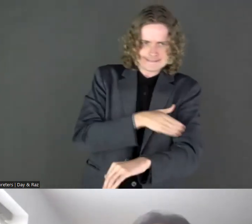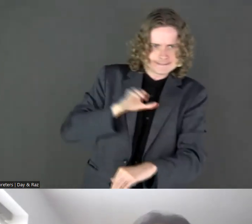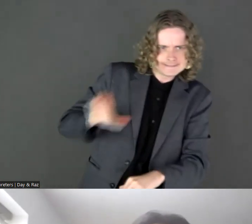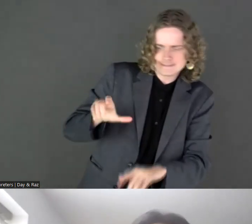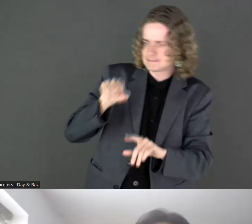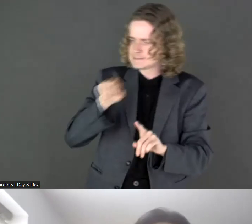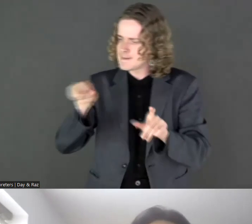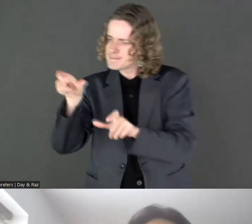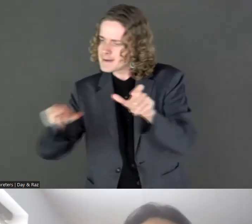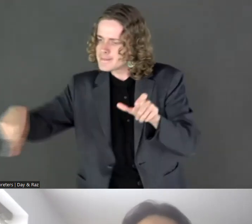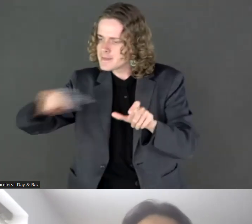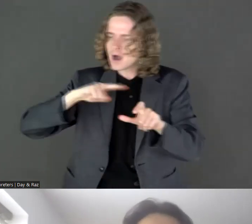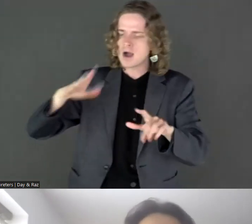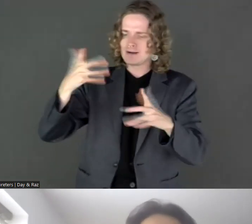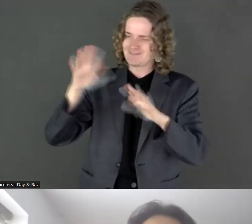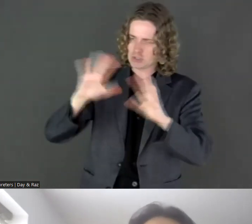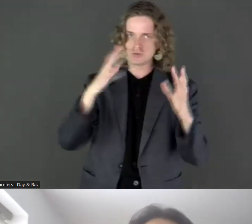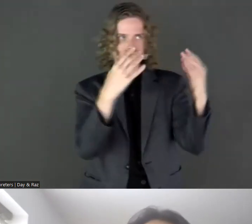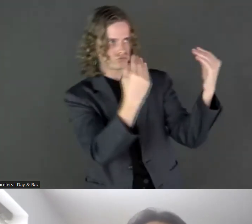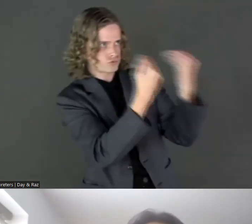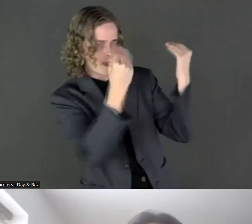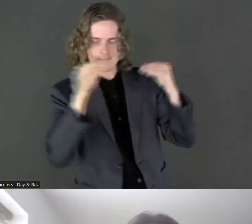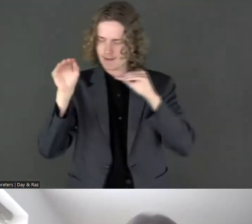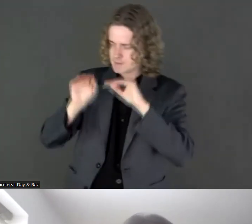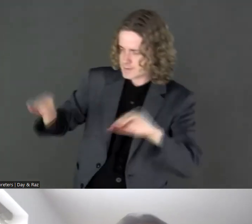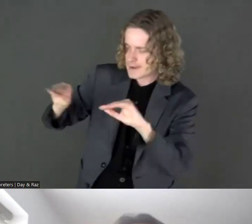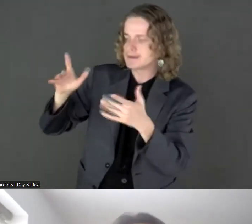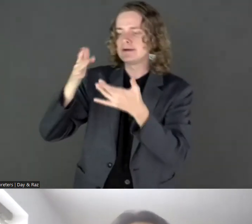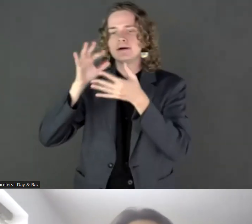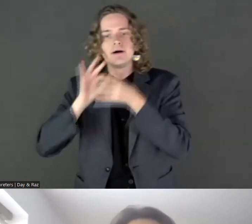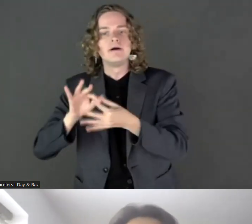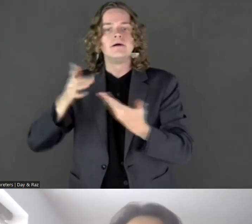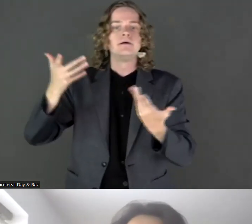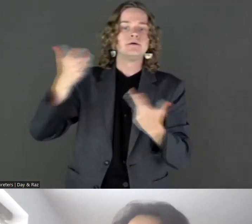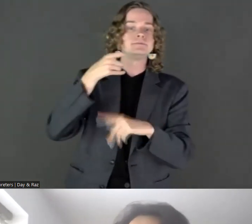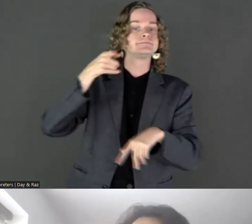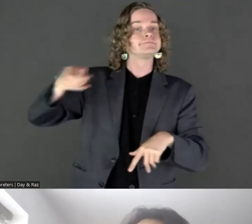capacity strengthening or trainings around disability inclusion, to humanitarian actors,